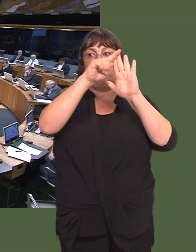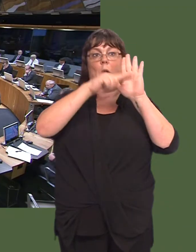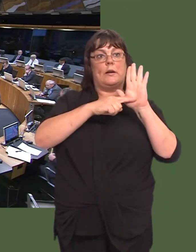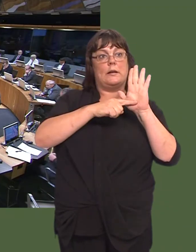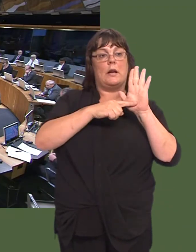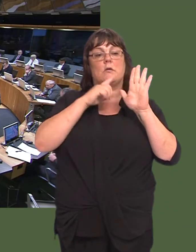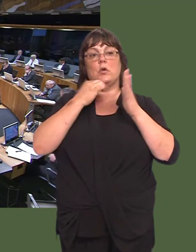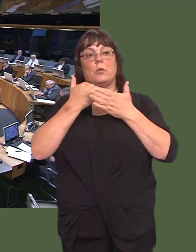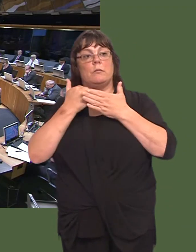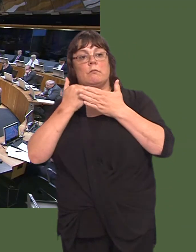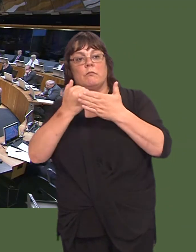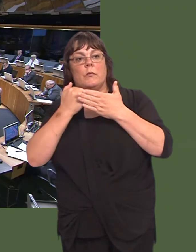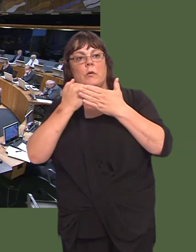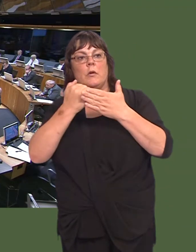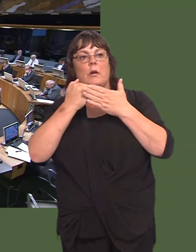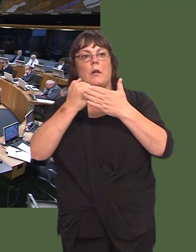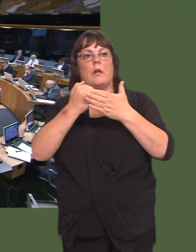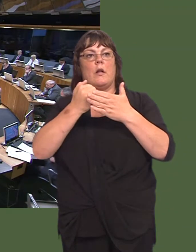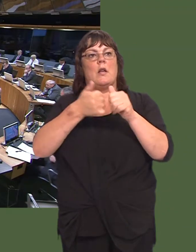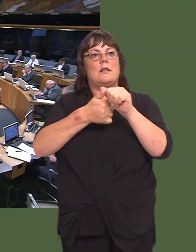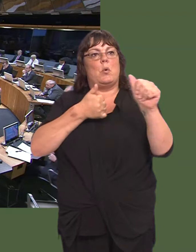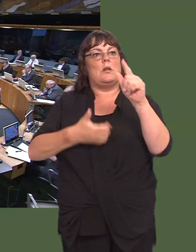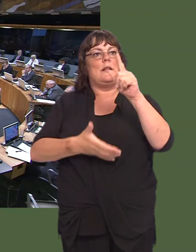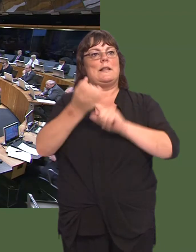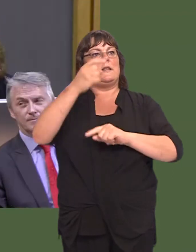OAQ(5)0596(FM) Carwyn Jones: Our policies on sport are set